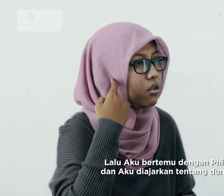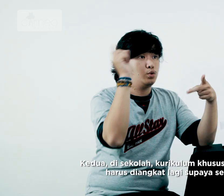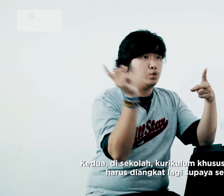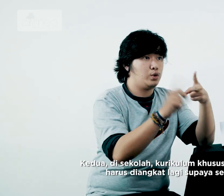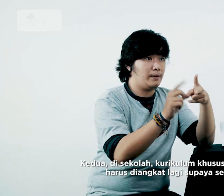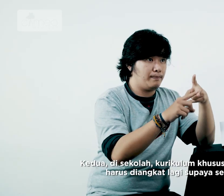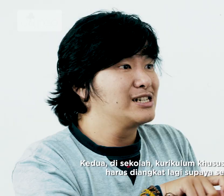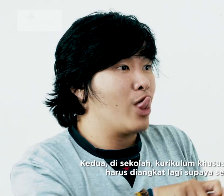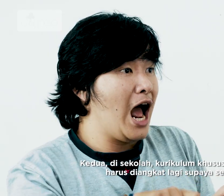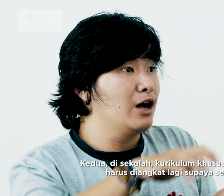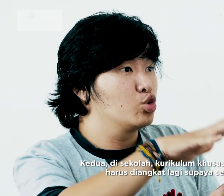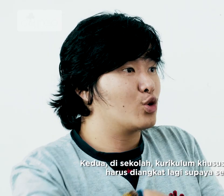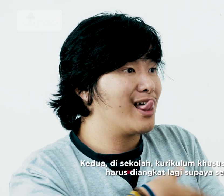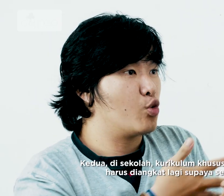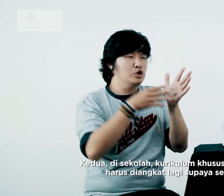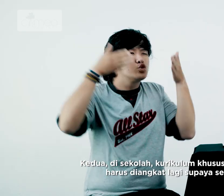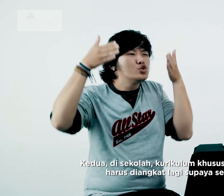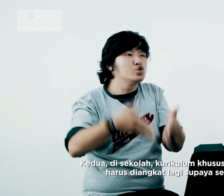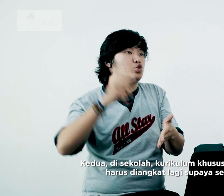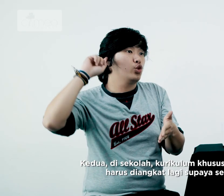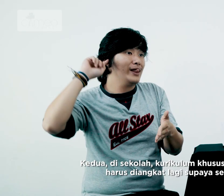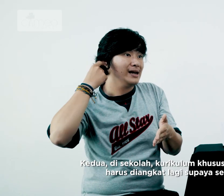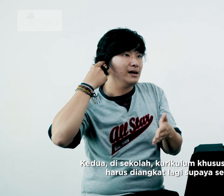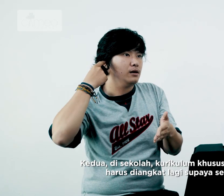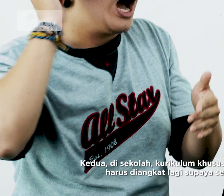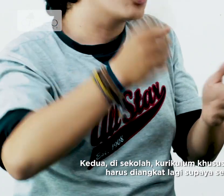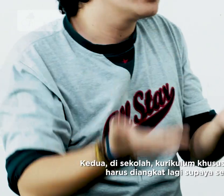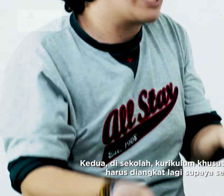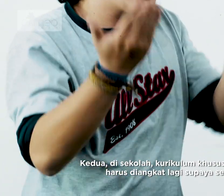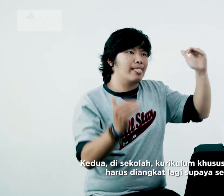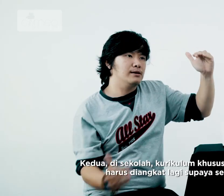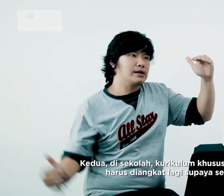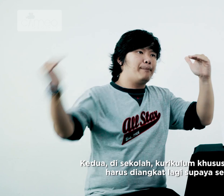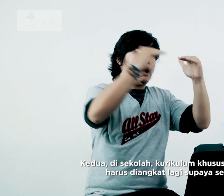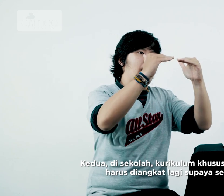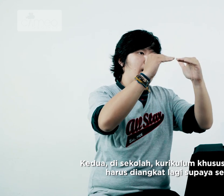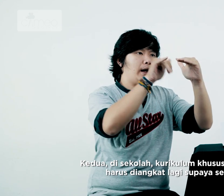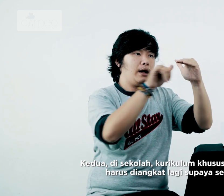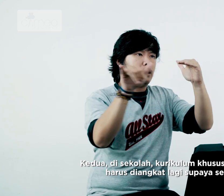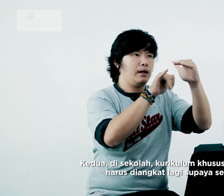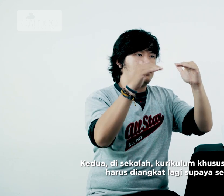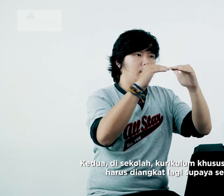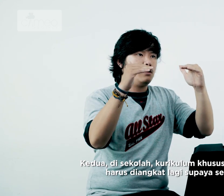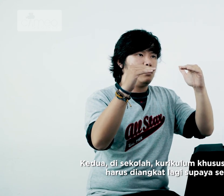Second, at schools, special curriculum for deaf students have to be improved so they're equal.